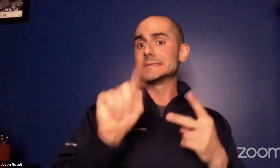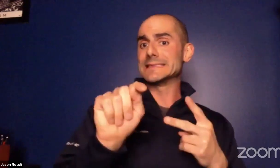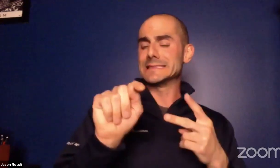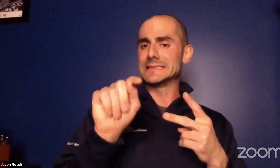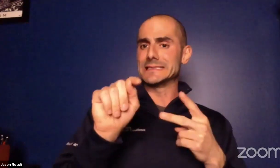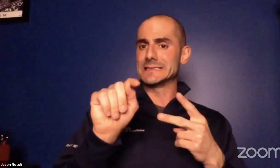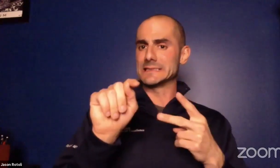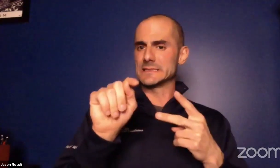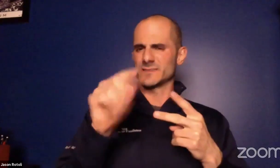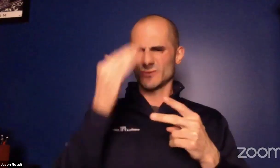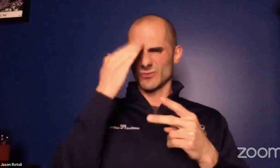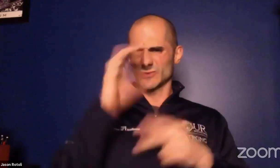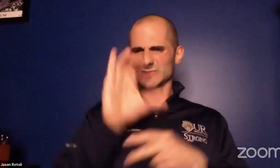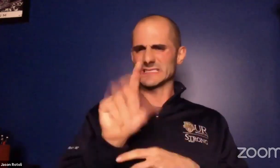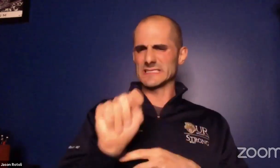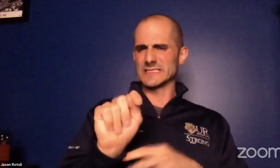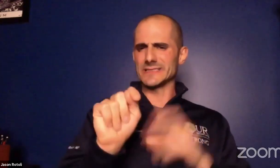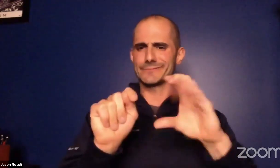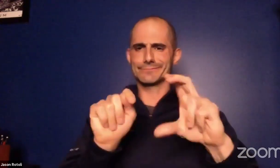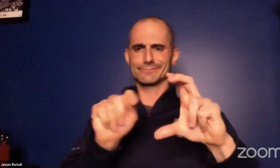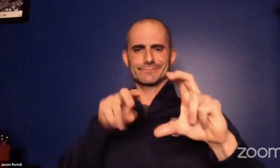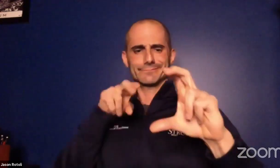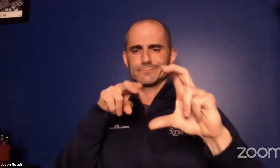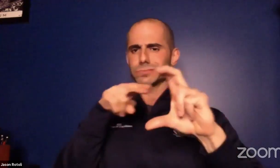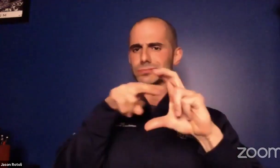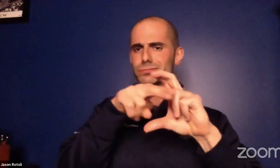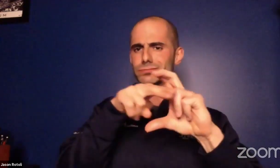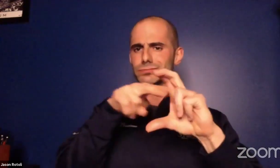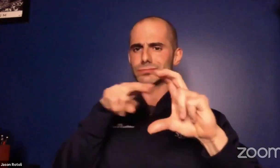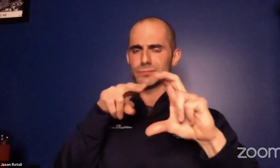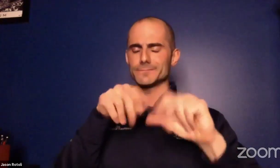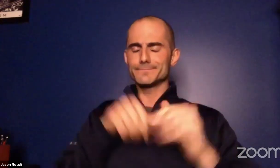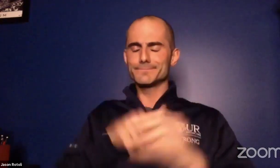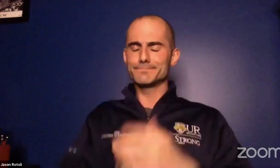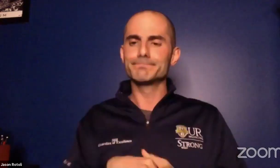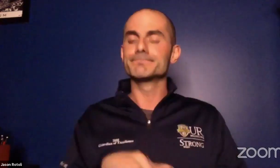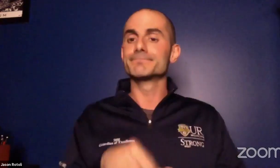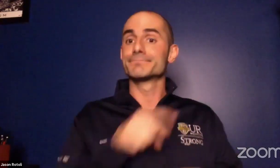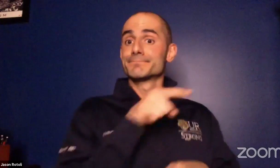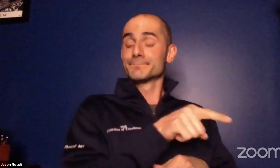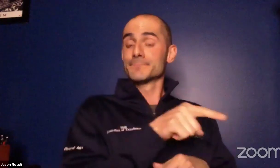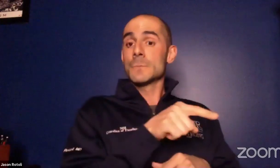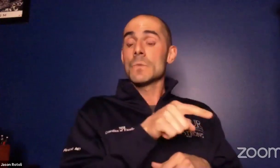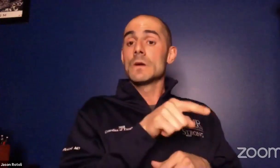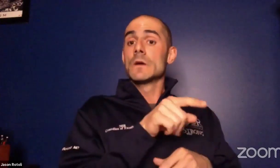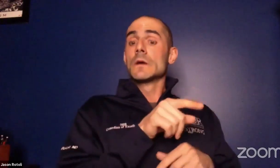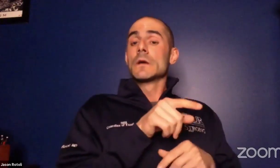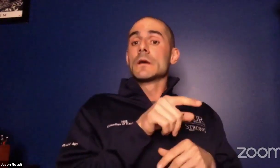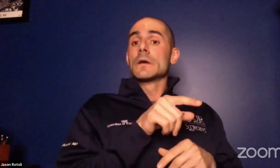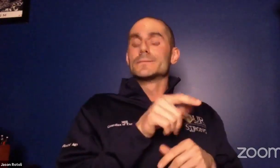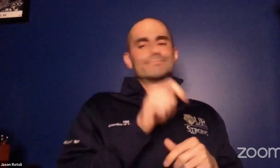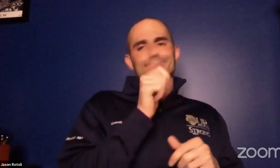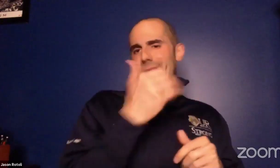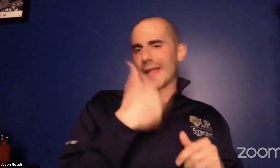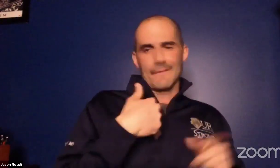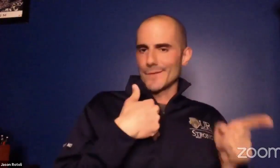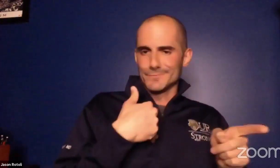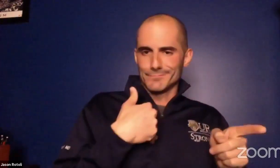But remember that in the emergency room they can have a full blood screening, blood panel done if it needs to be